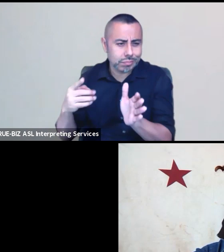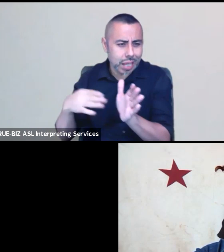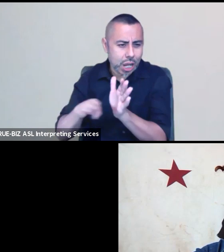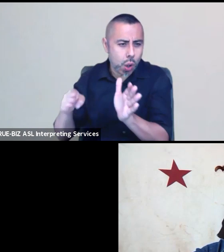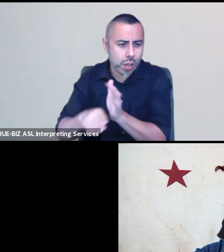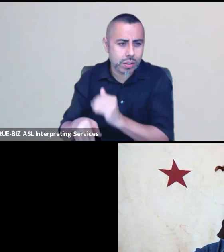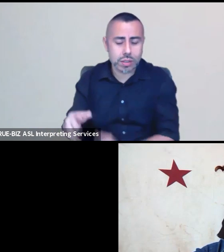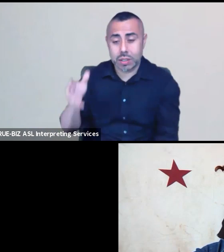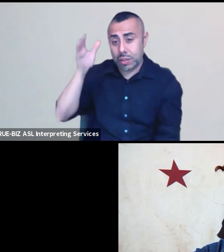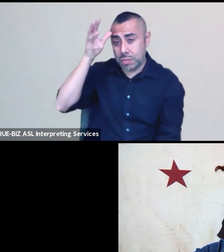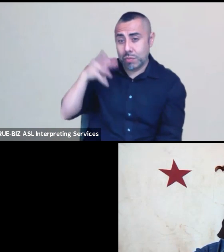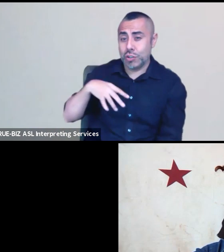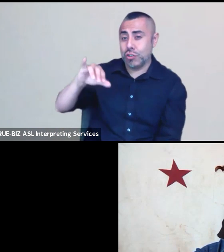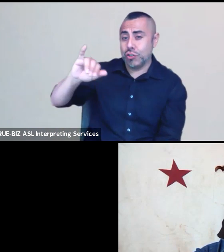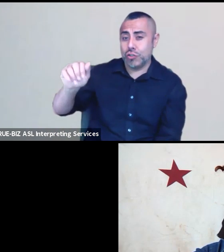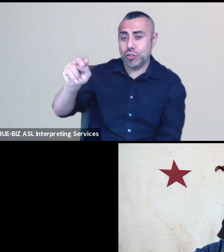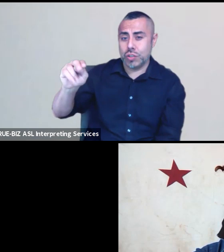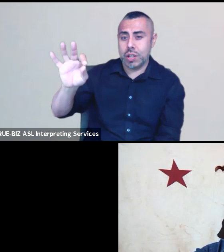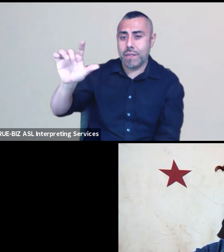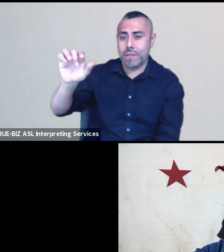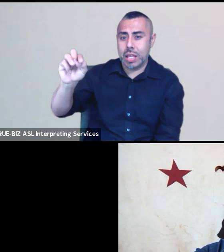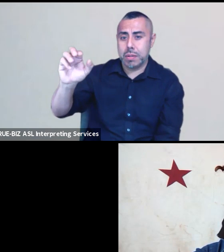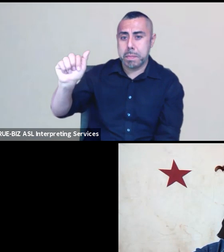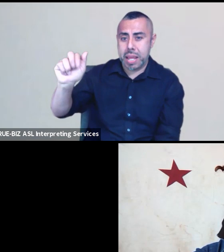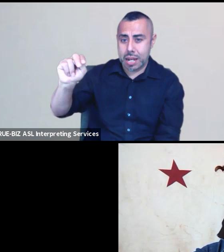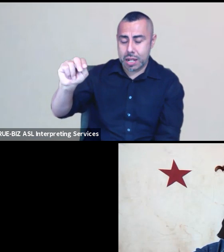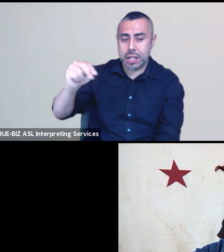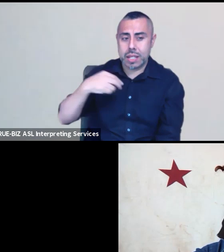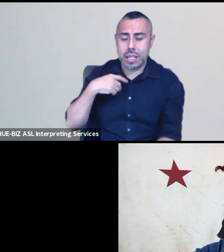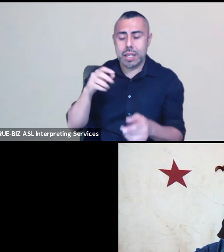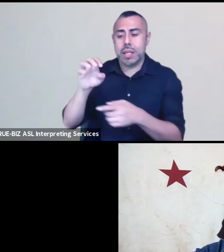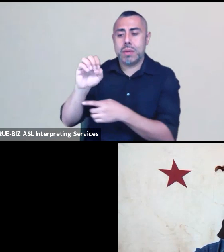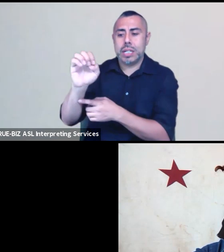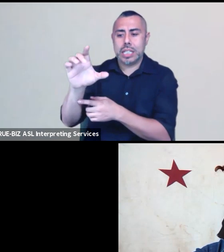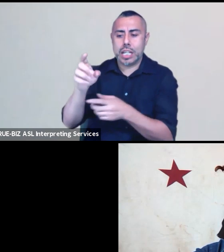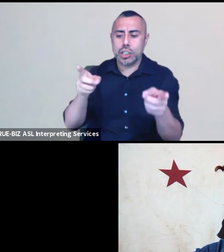I'm Dan Feldman, I'm the executive director of lawyers for the creative arts in Chicago, Illinois.